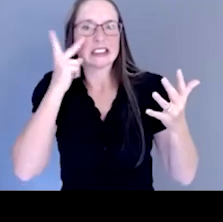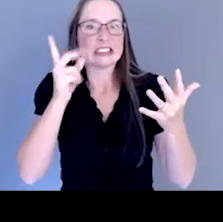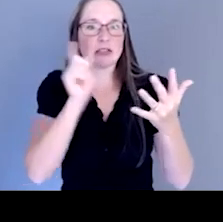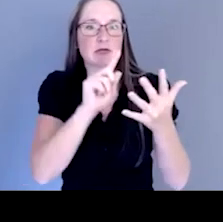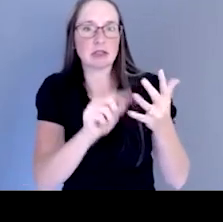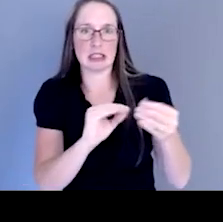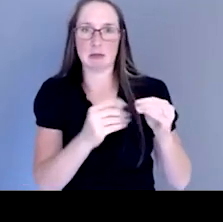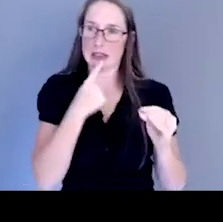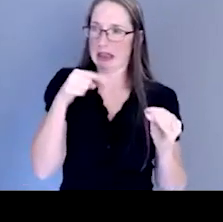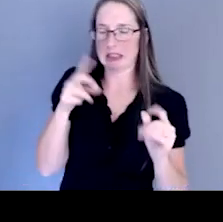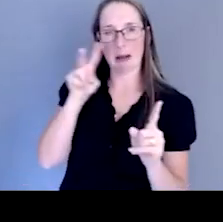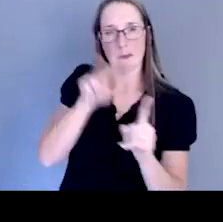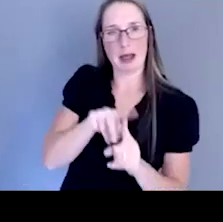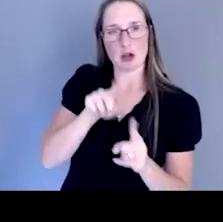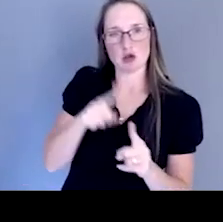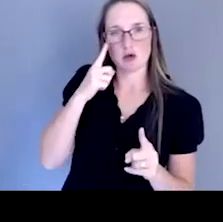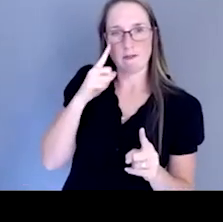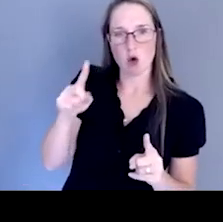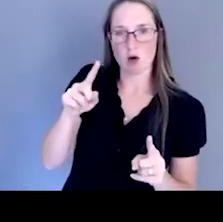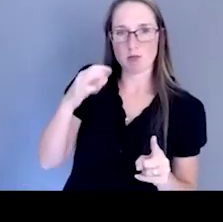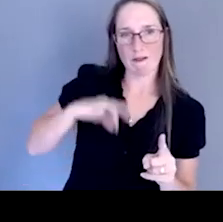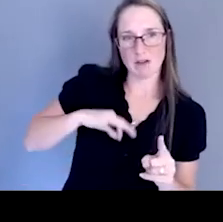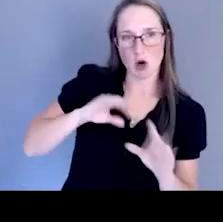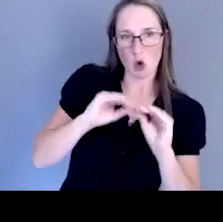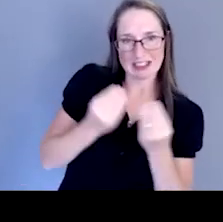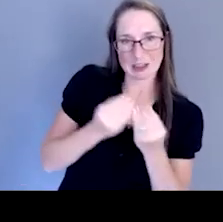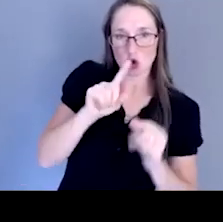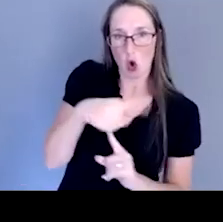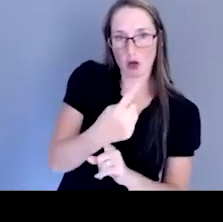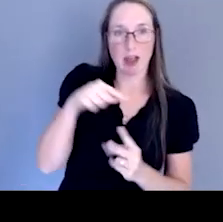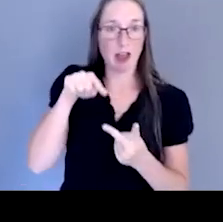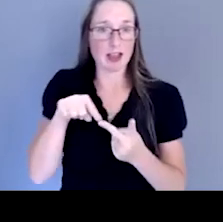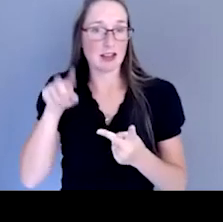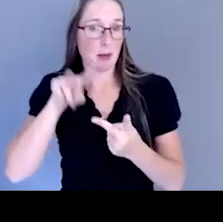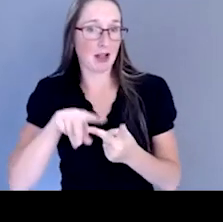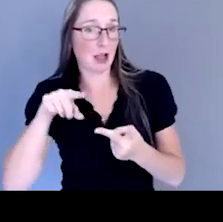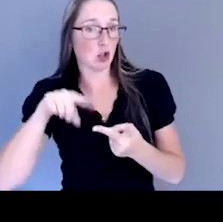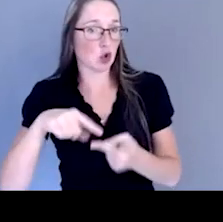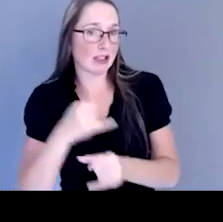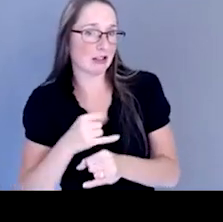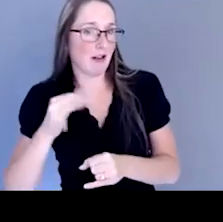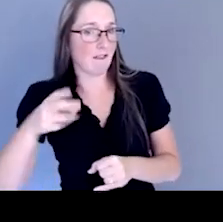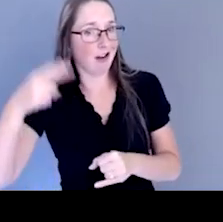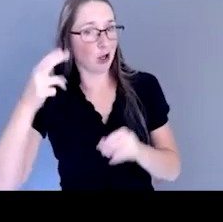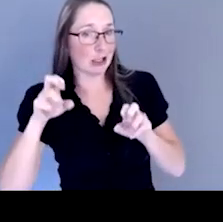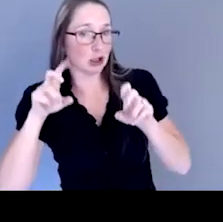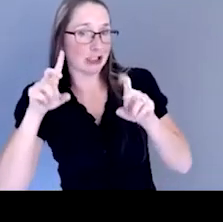this applies to for profit organizations only. This applies to institutions of higher education only.